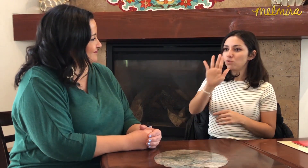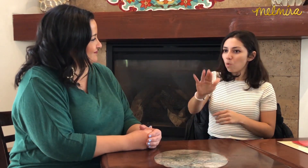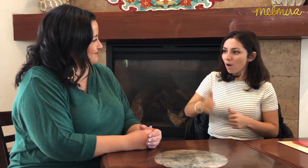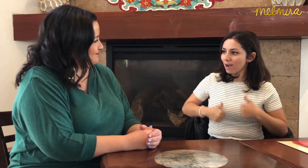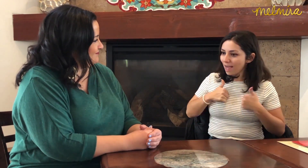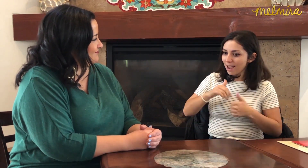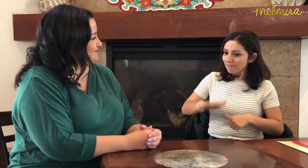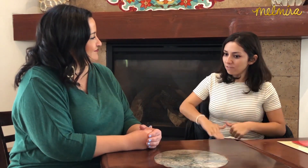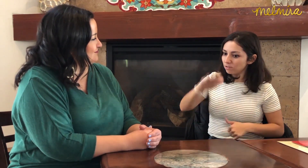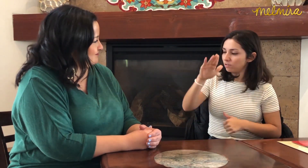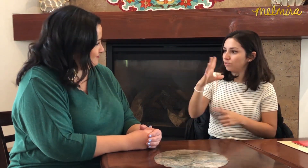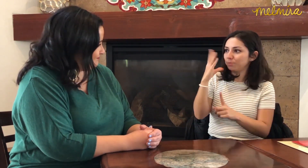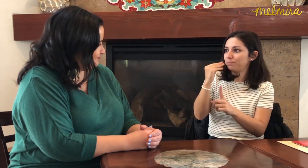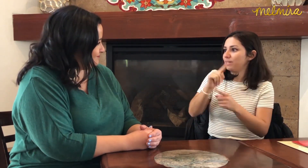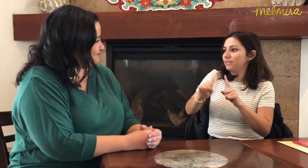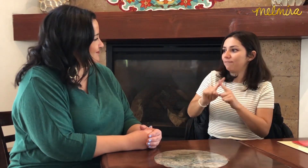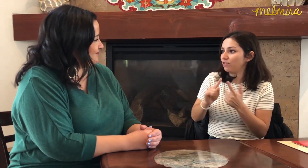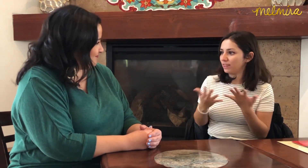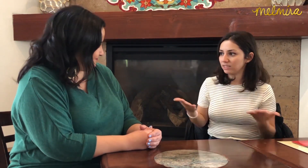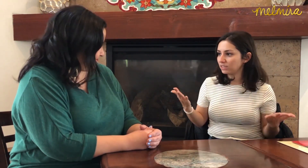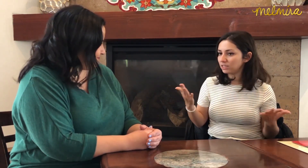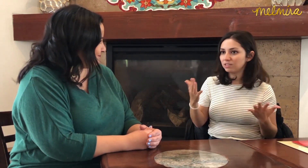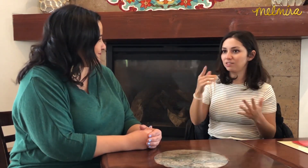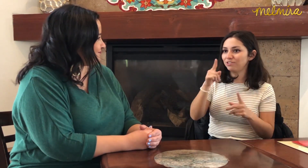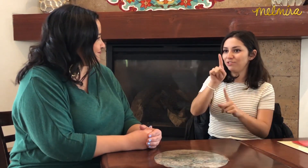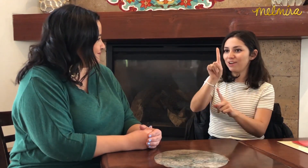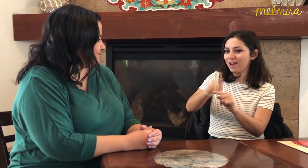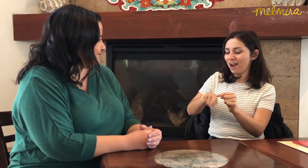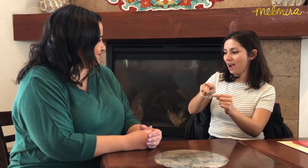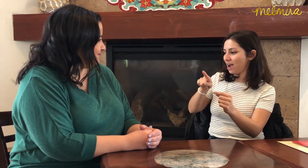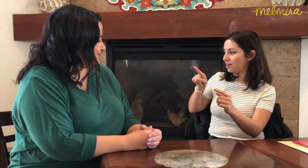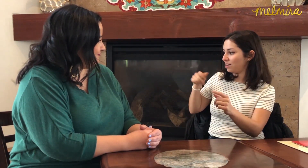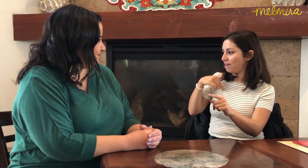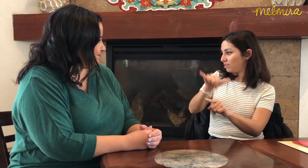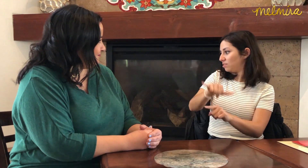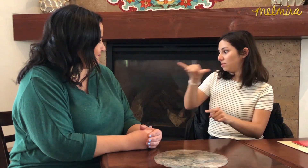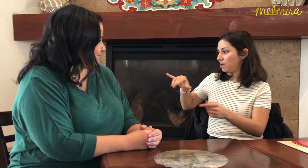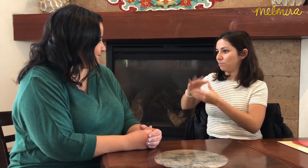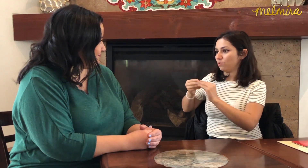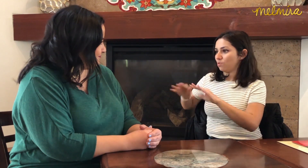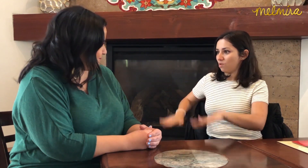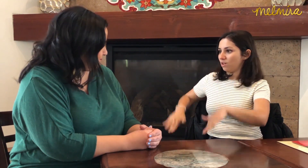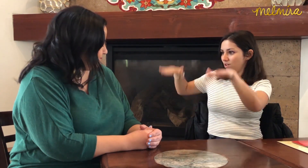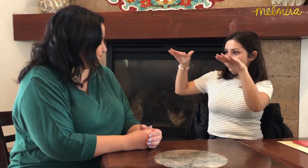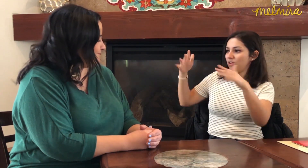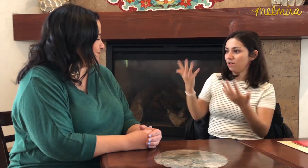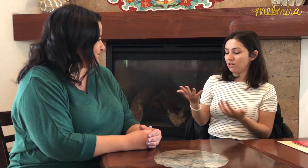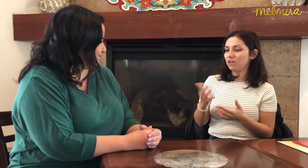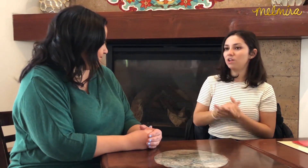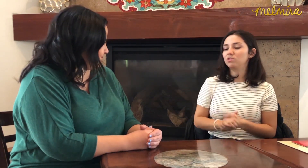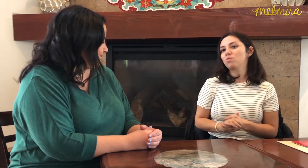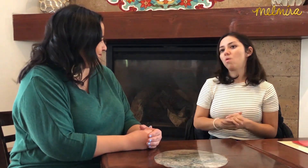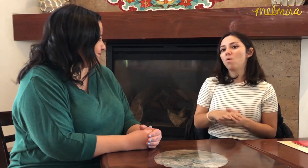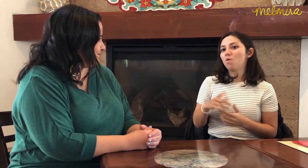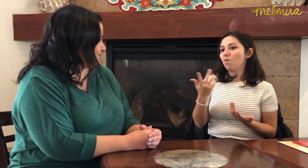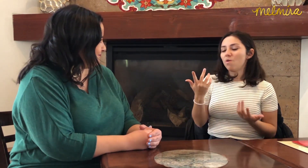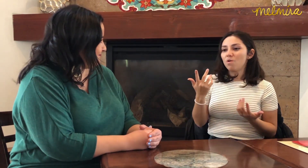because in your life you've experienced different things. You can't always have the same stories with others growing up.